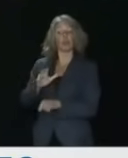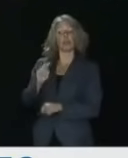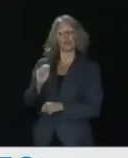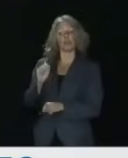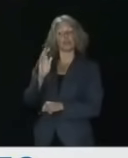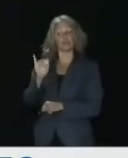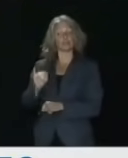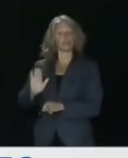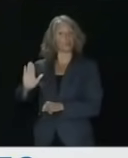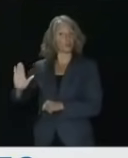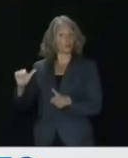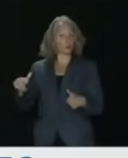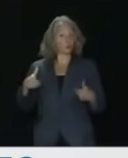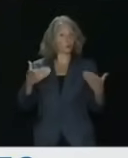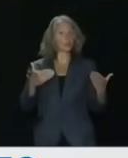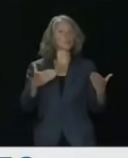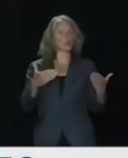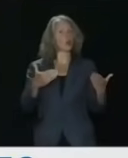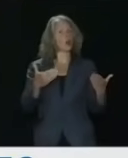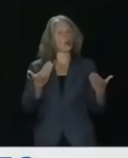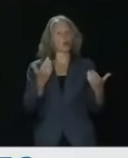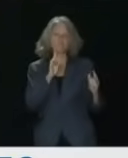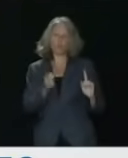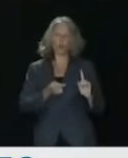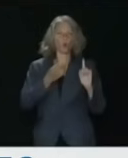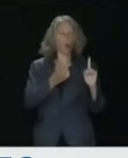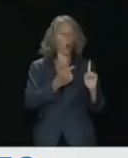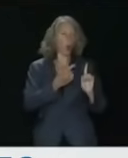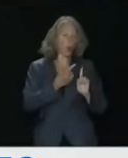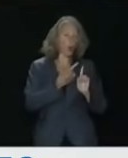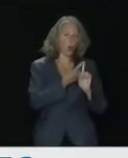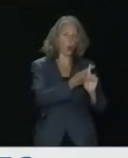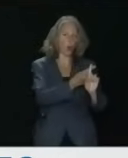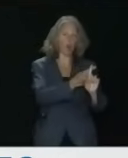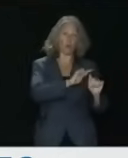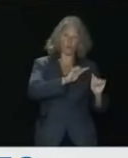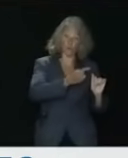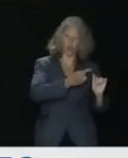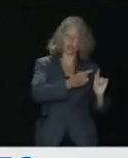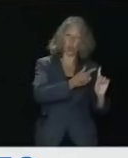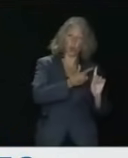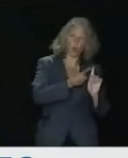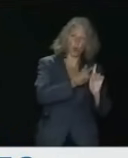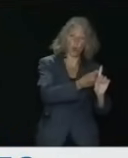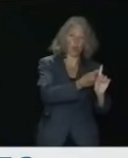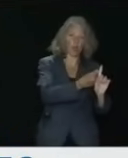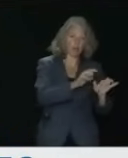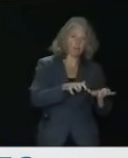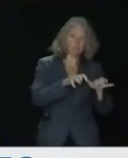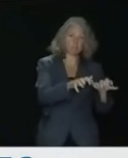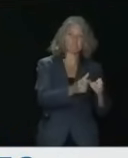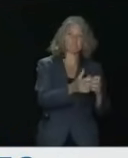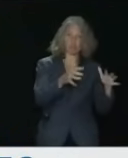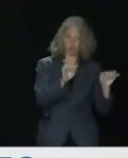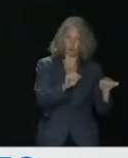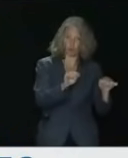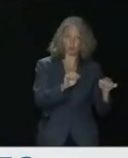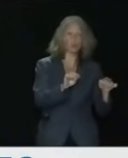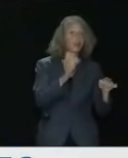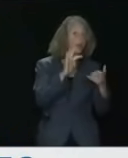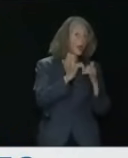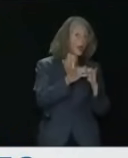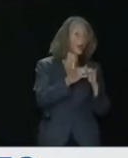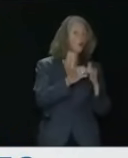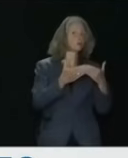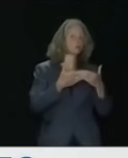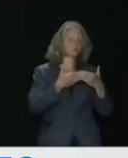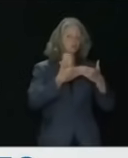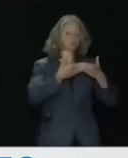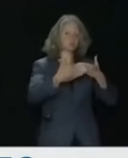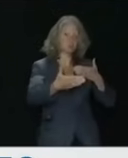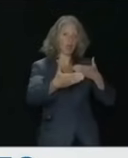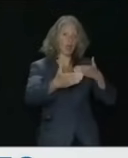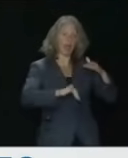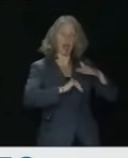WHILE NACI CONTINUES TO